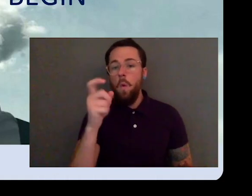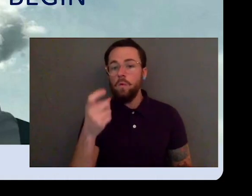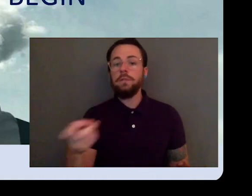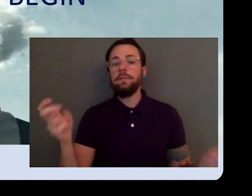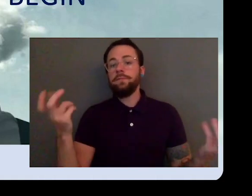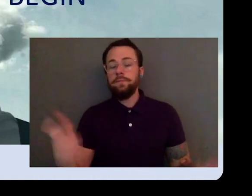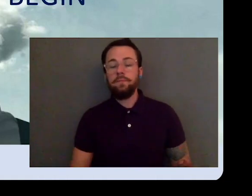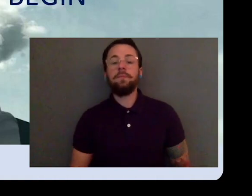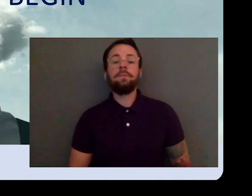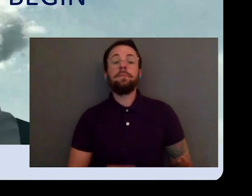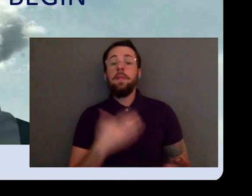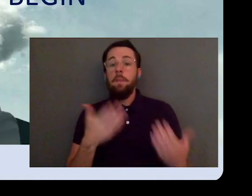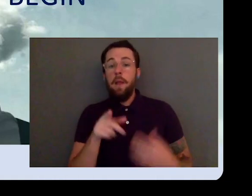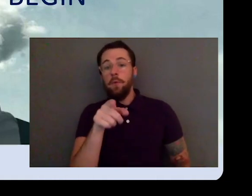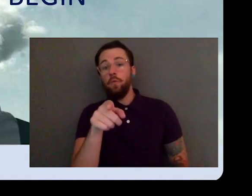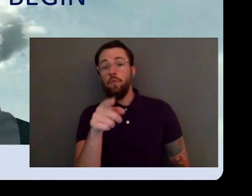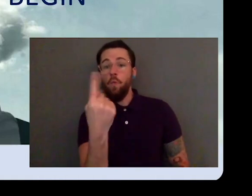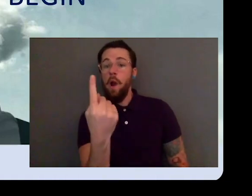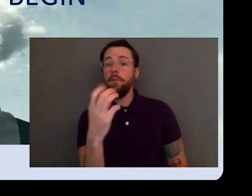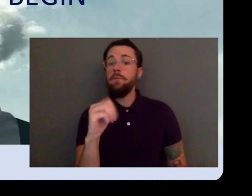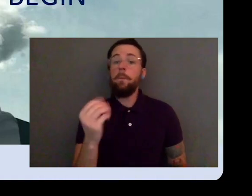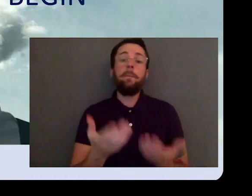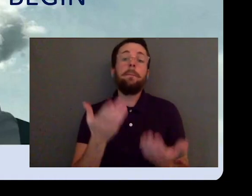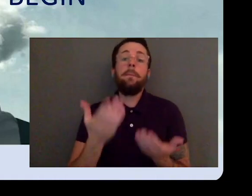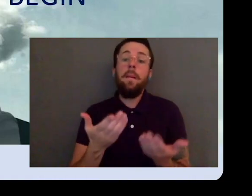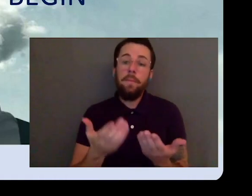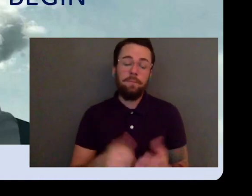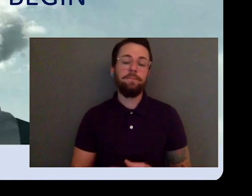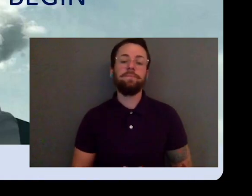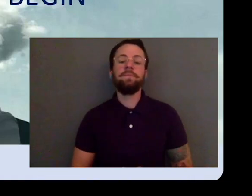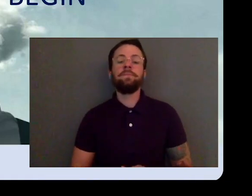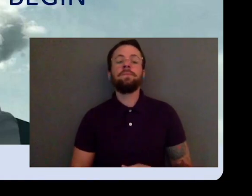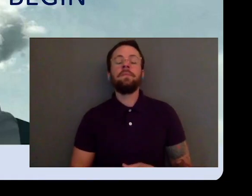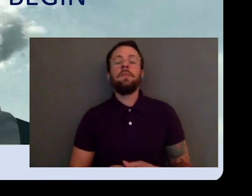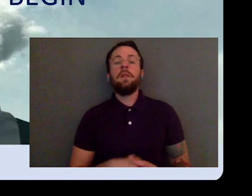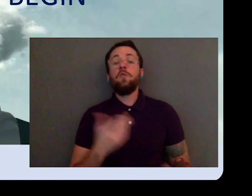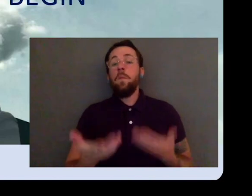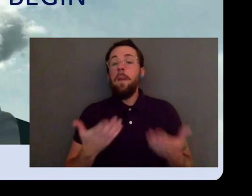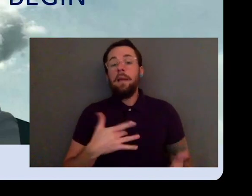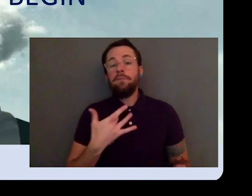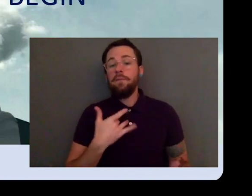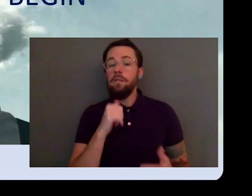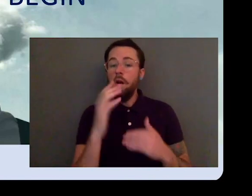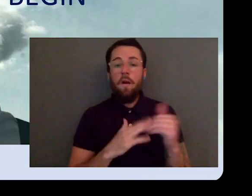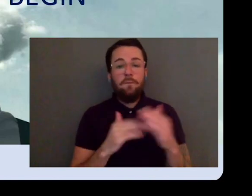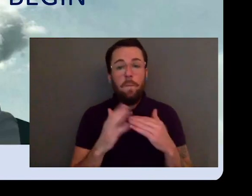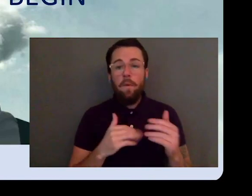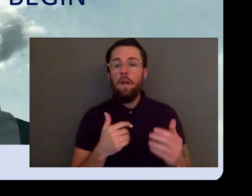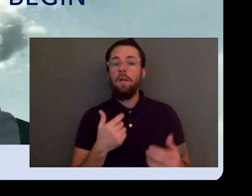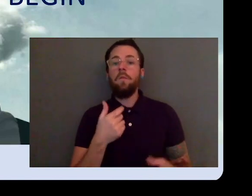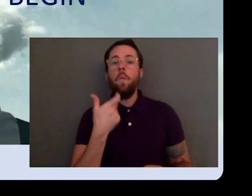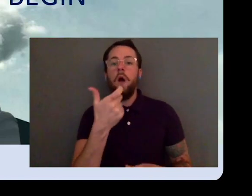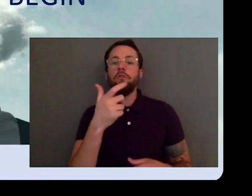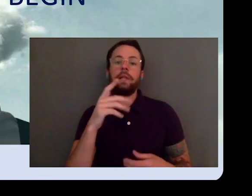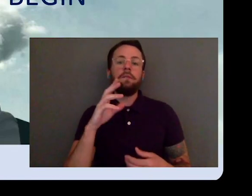Thoughts that people don't believe in it or that you may feel like it's a hoax.